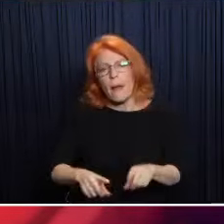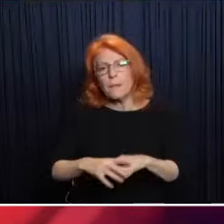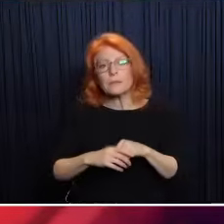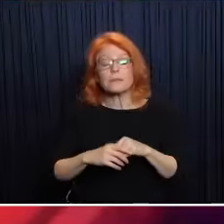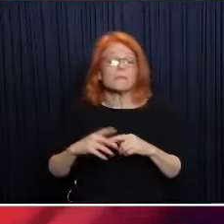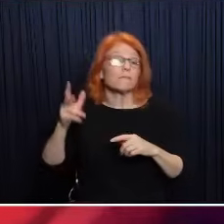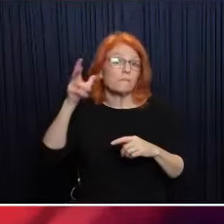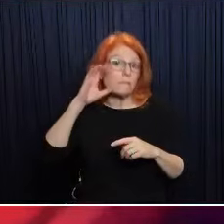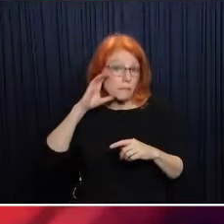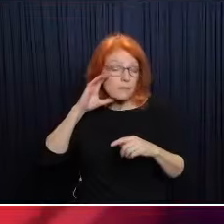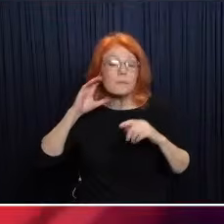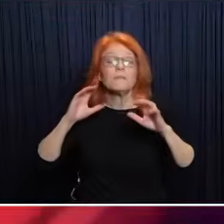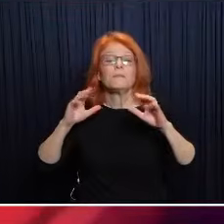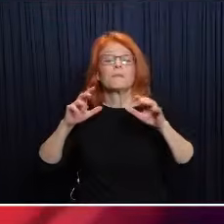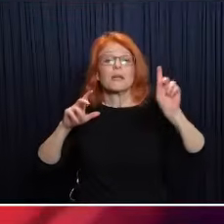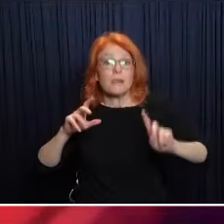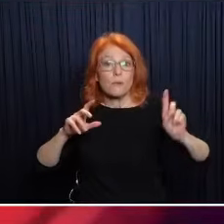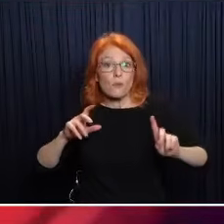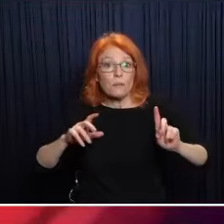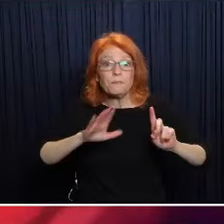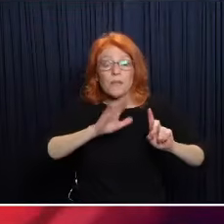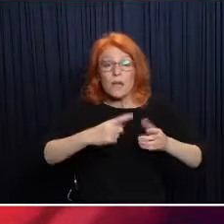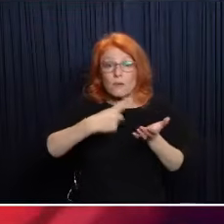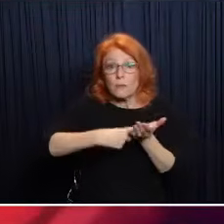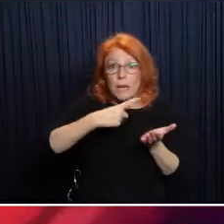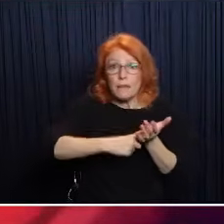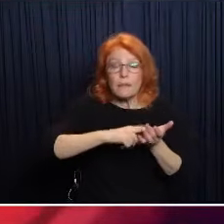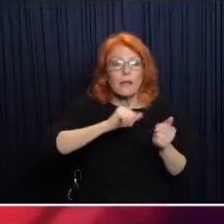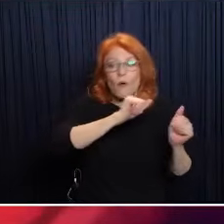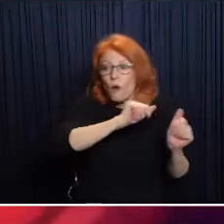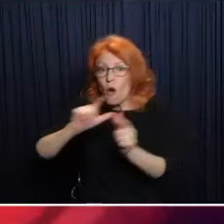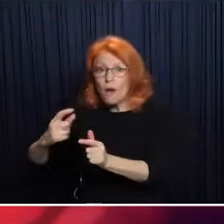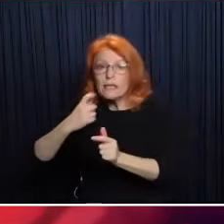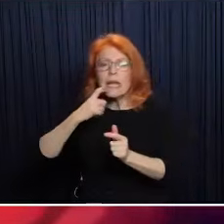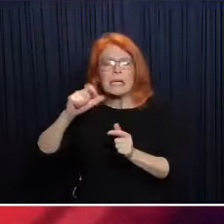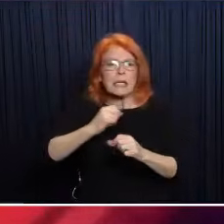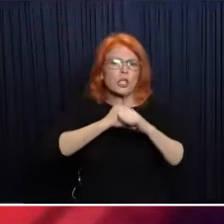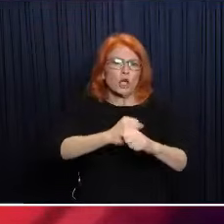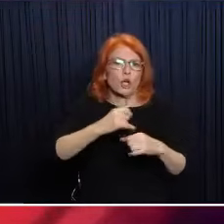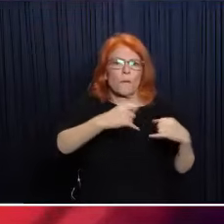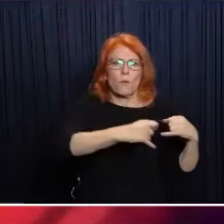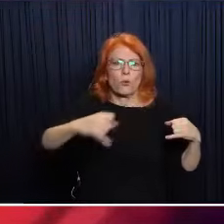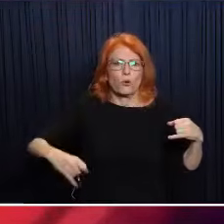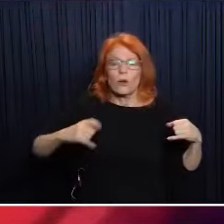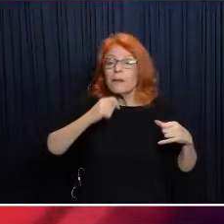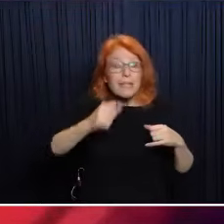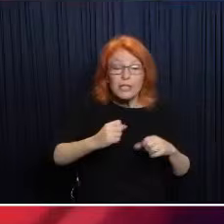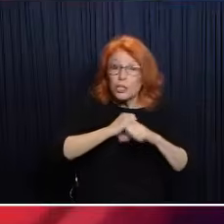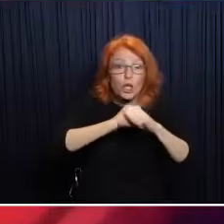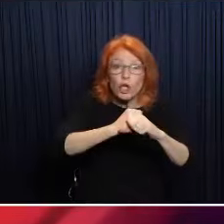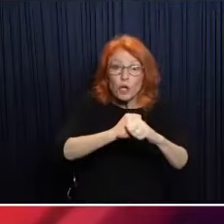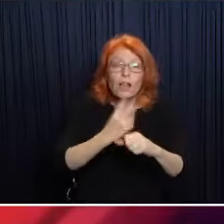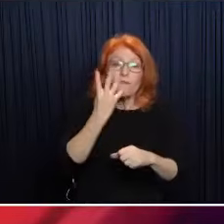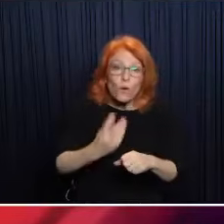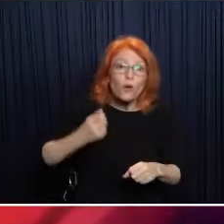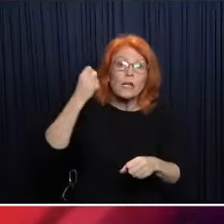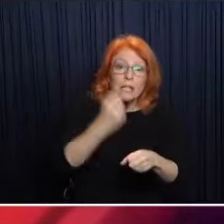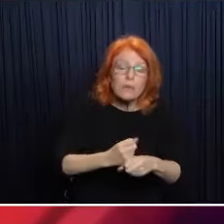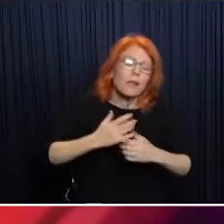CONVERSATIONS ARE HONEST. THERE IS A LOT OF HYPOCRISY THAT EXISTS. WHEN I LISTEN TO THE DEMOCRATS,